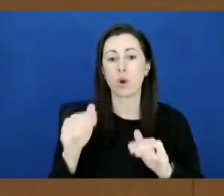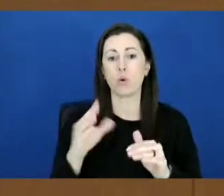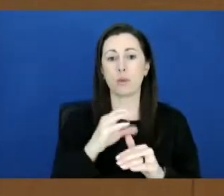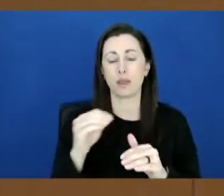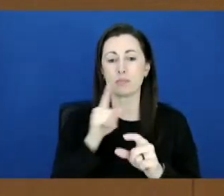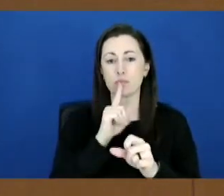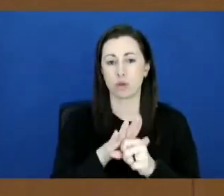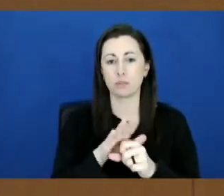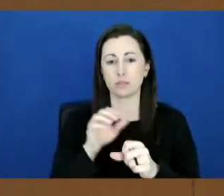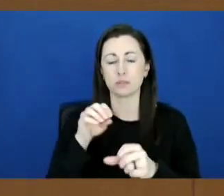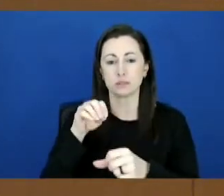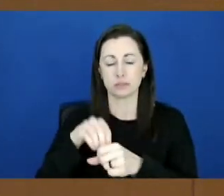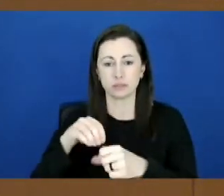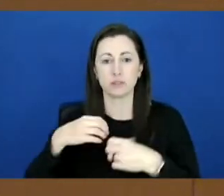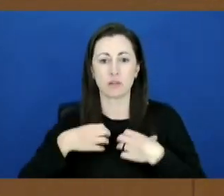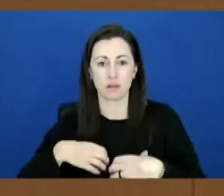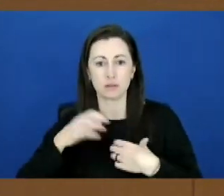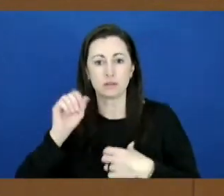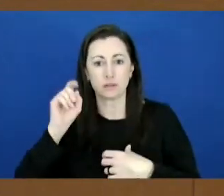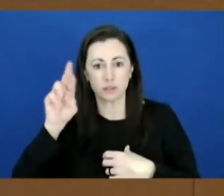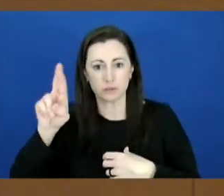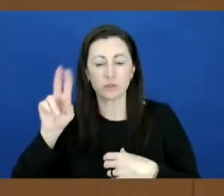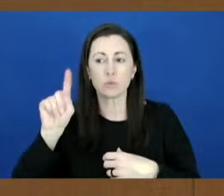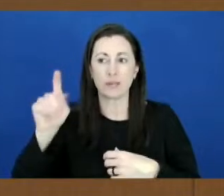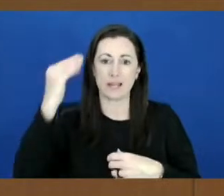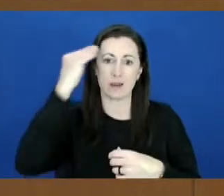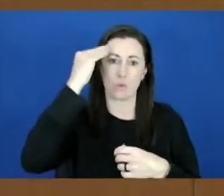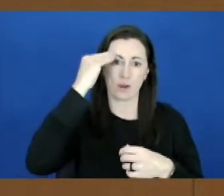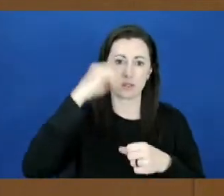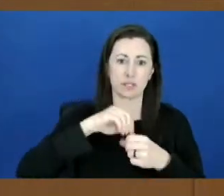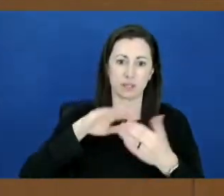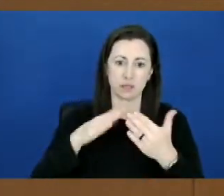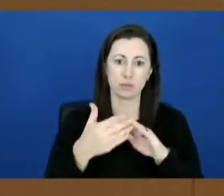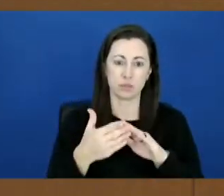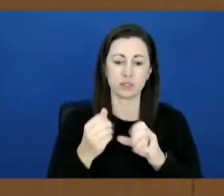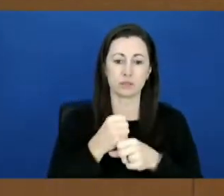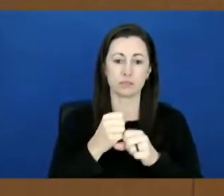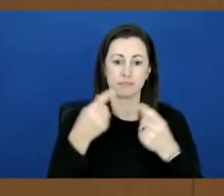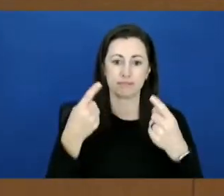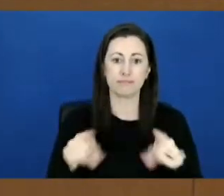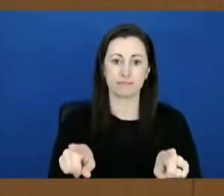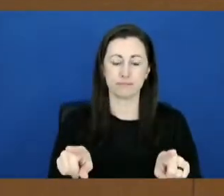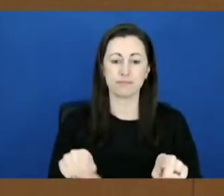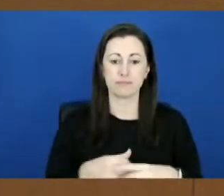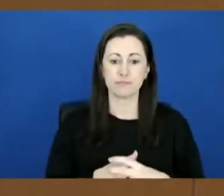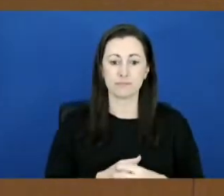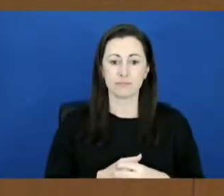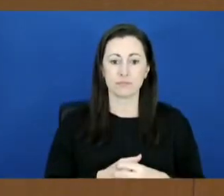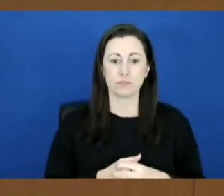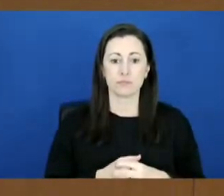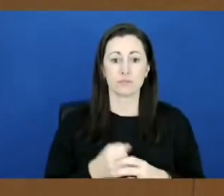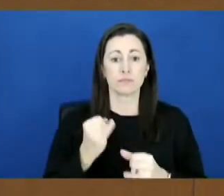THERE IS HOPE AND PROMISE GROWING WITH LUNG CANCER.